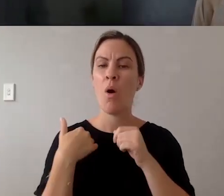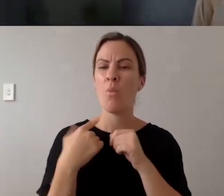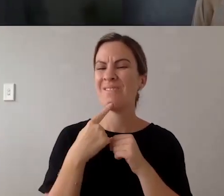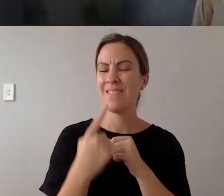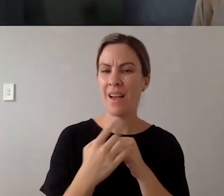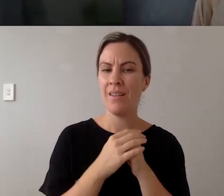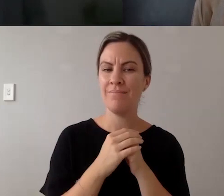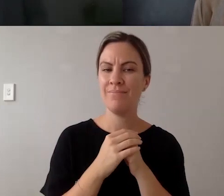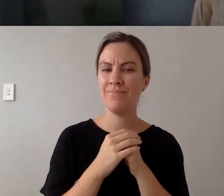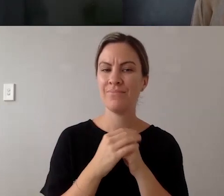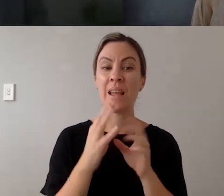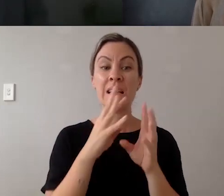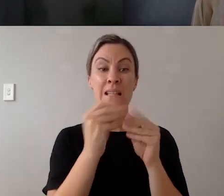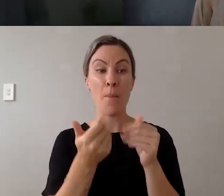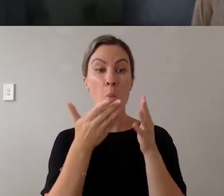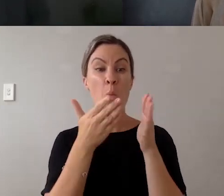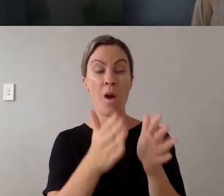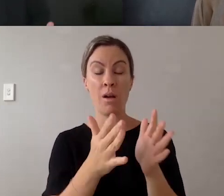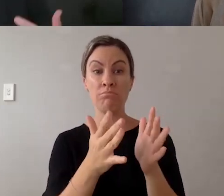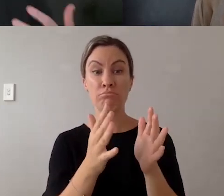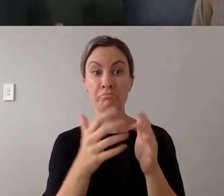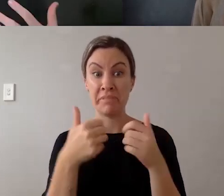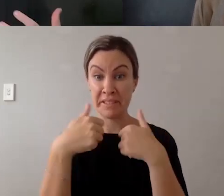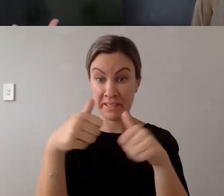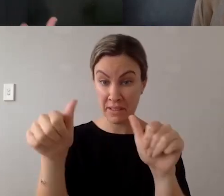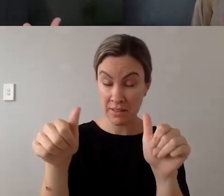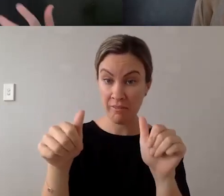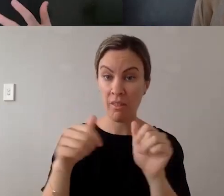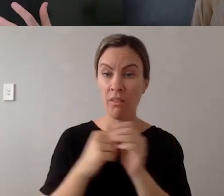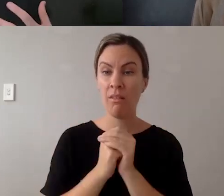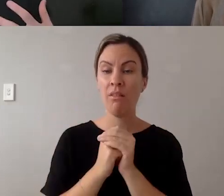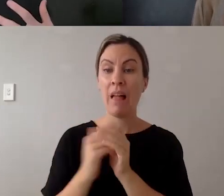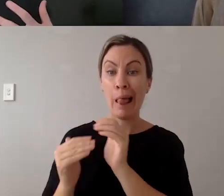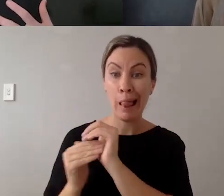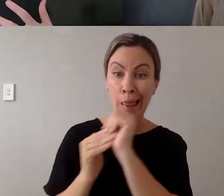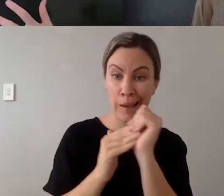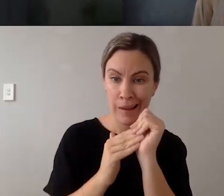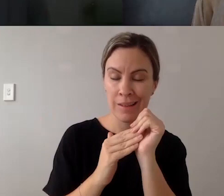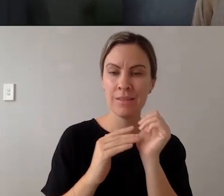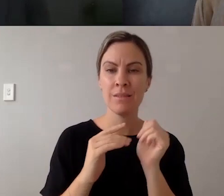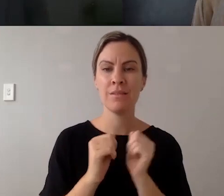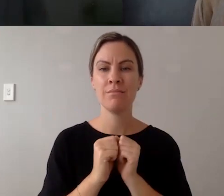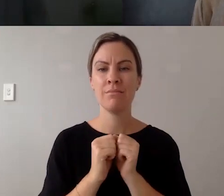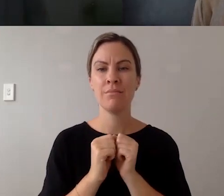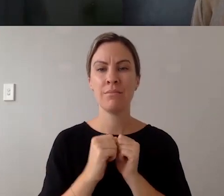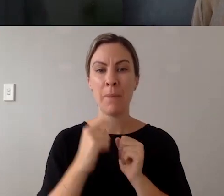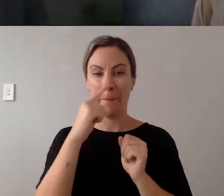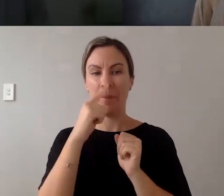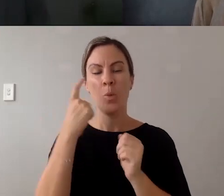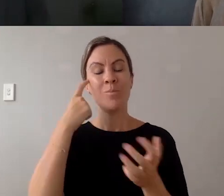that we've seen that are quite successful are leaders and people